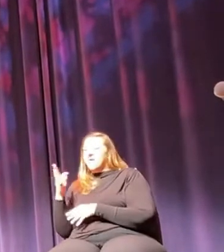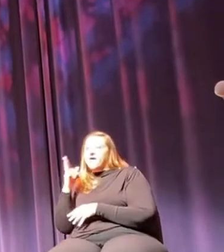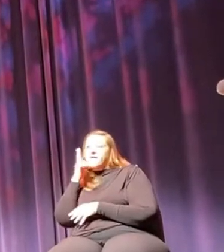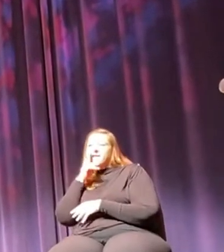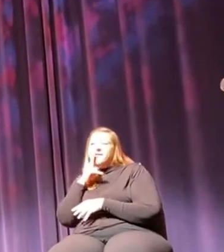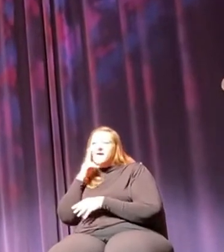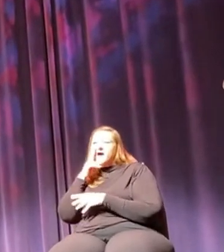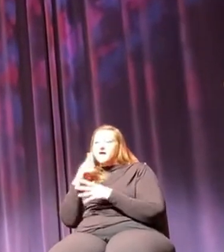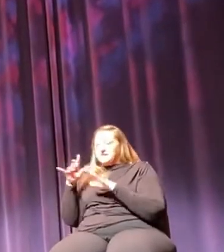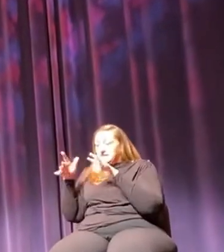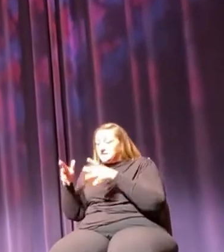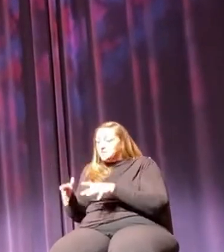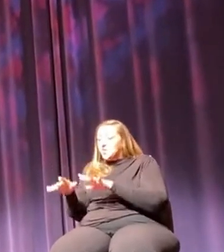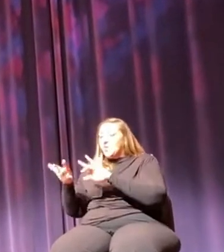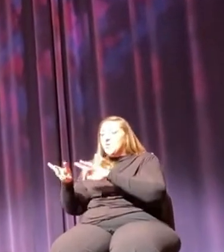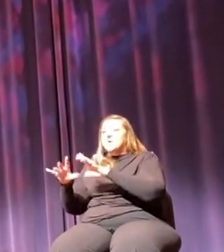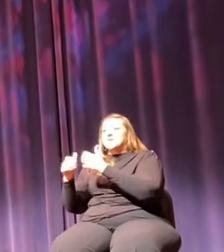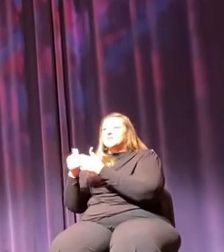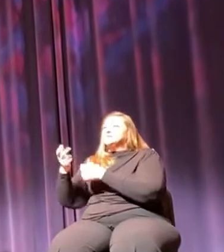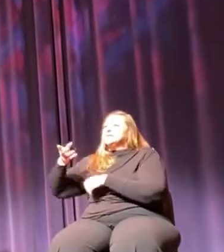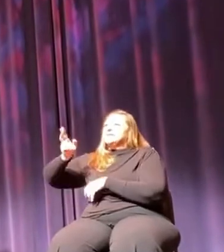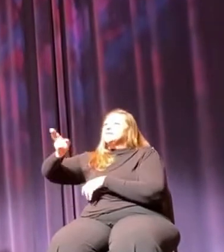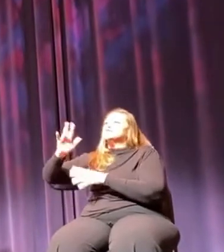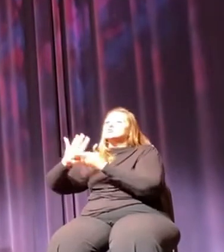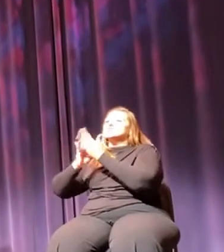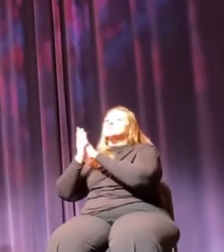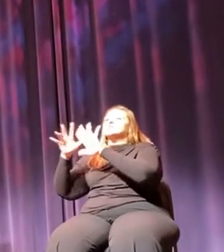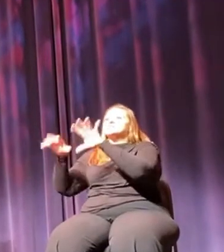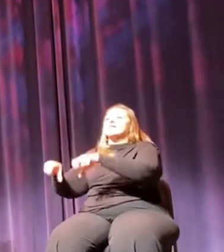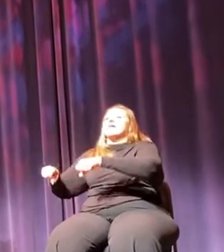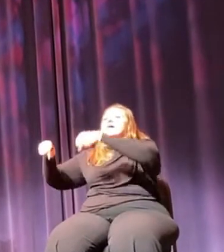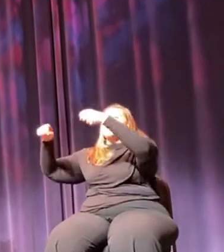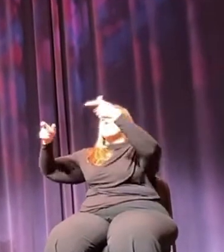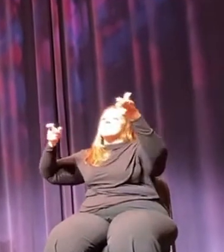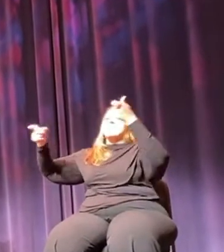Till history is empire, evidenced only in ashes.